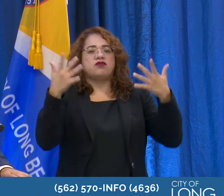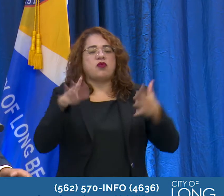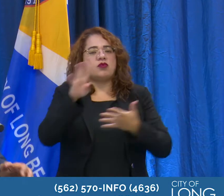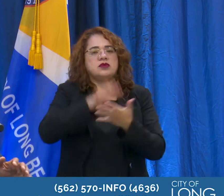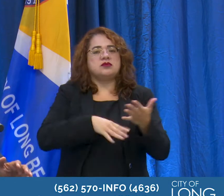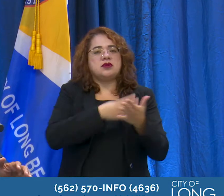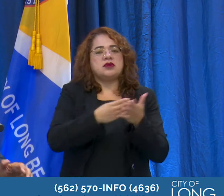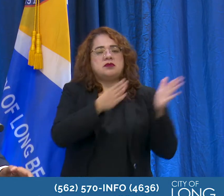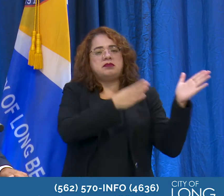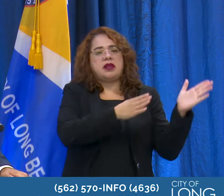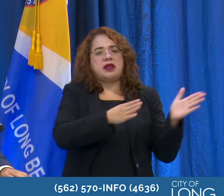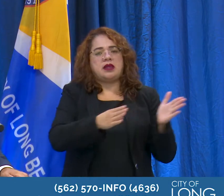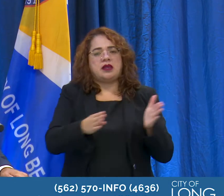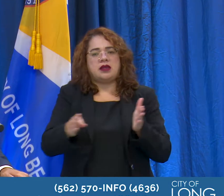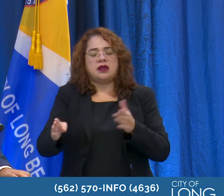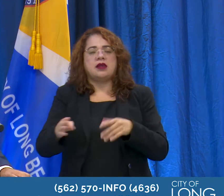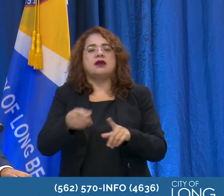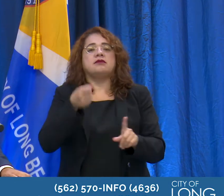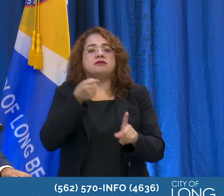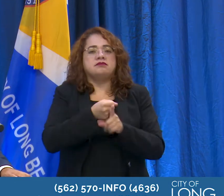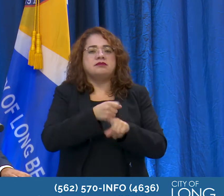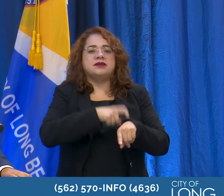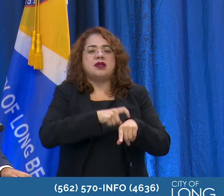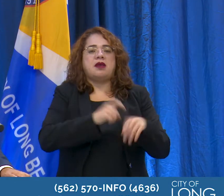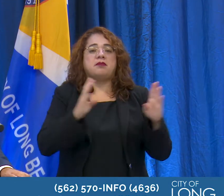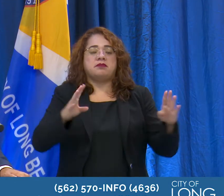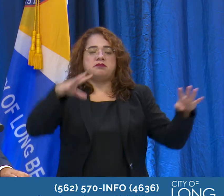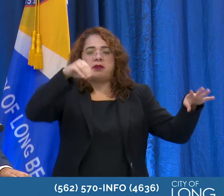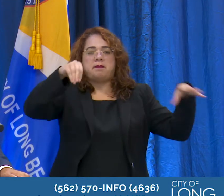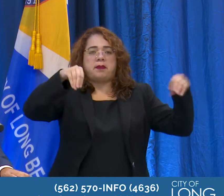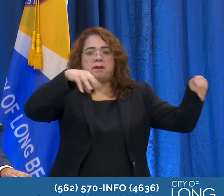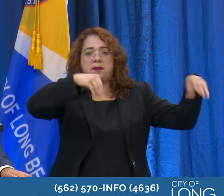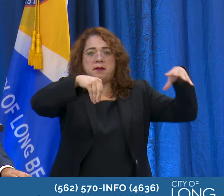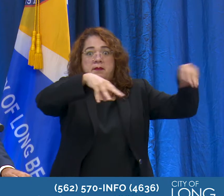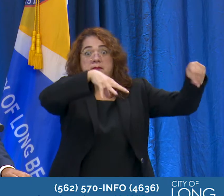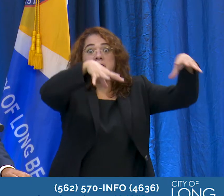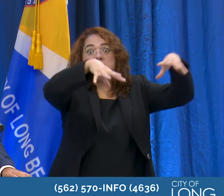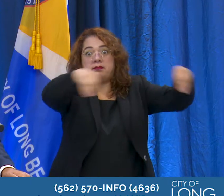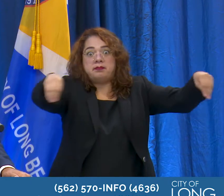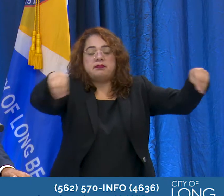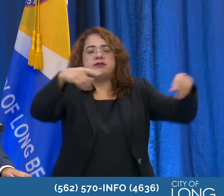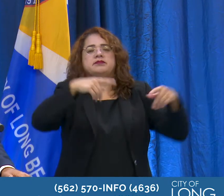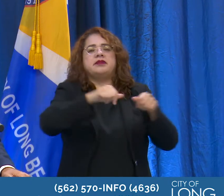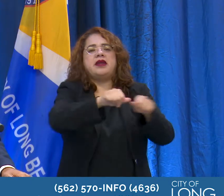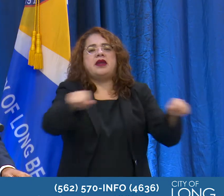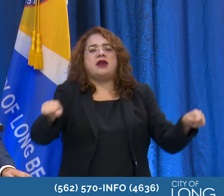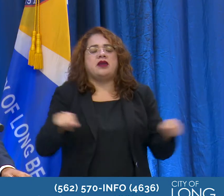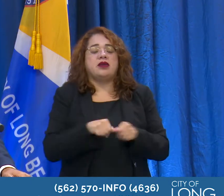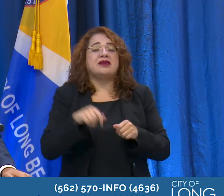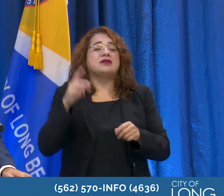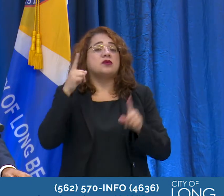The key thing right now is trying to conserve energy all across the State of California. In our case the State is working with